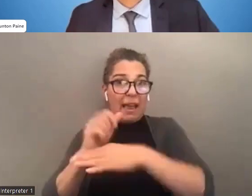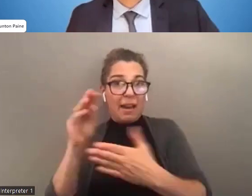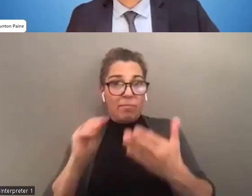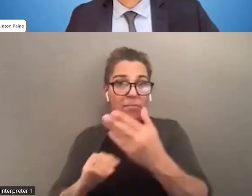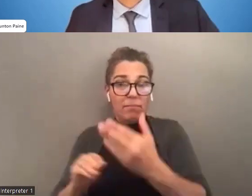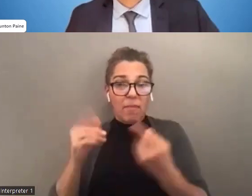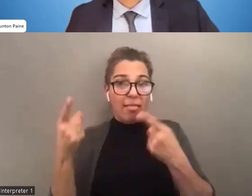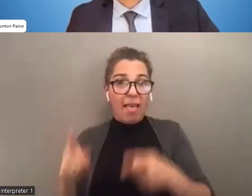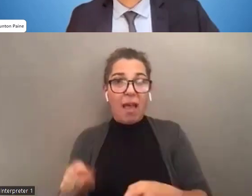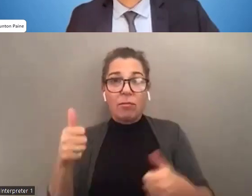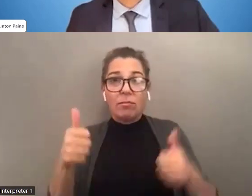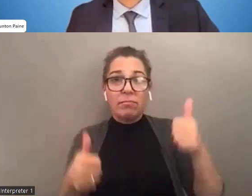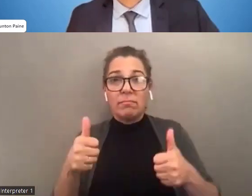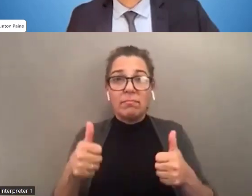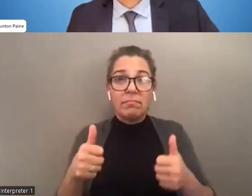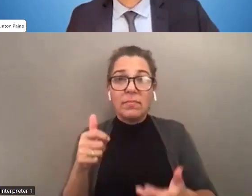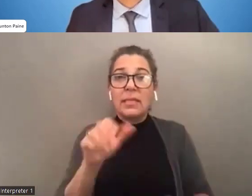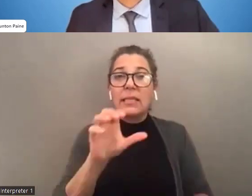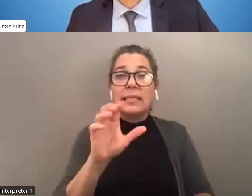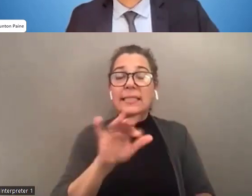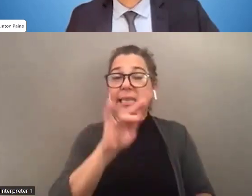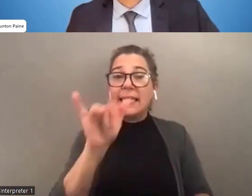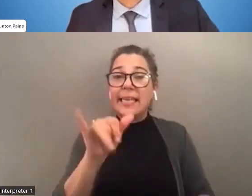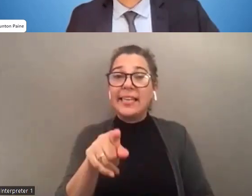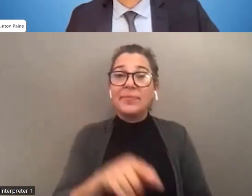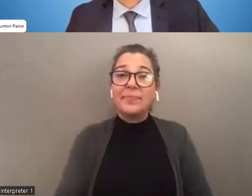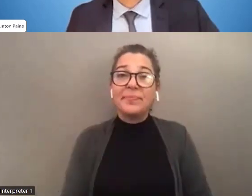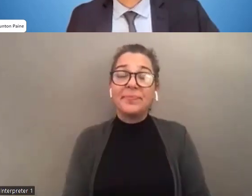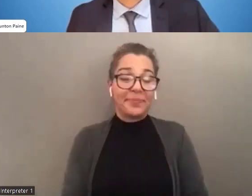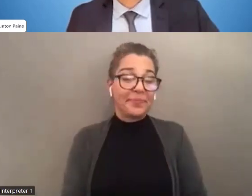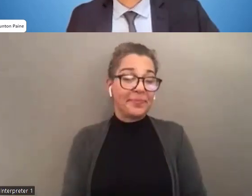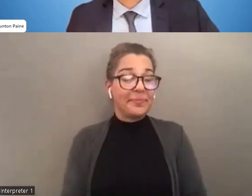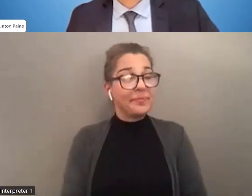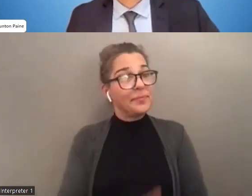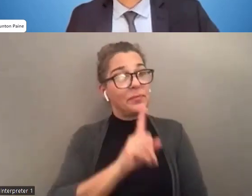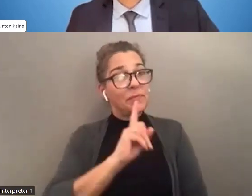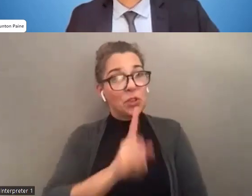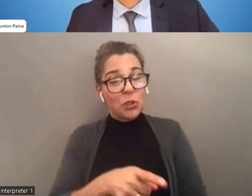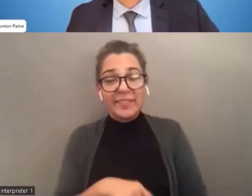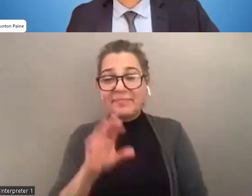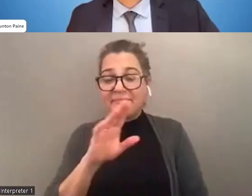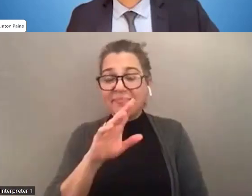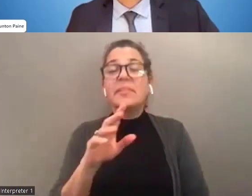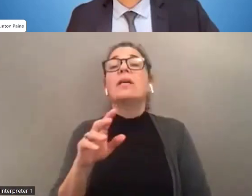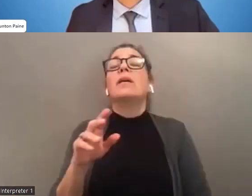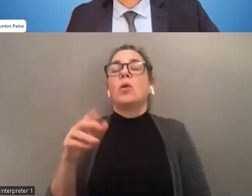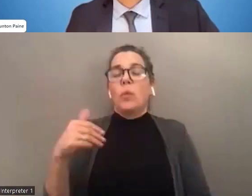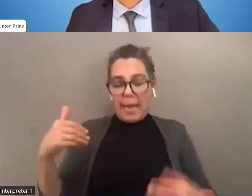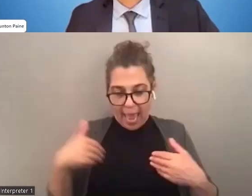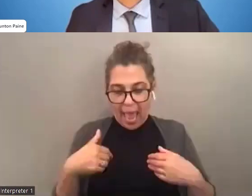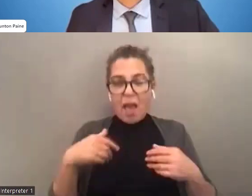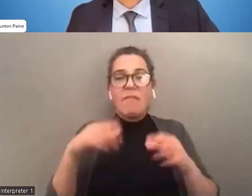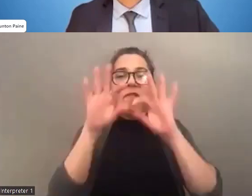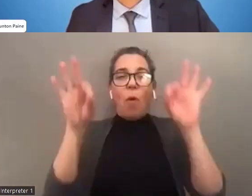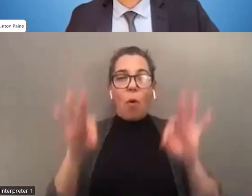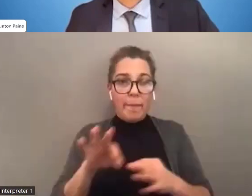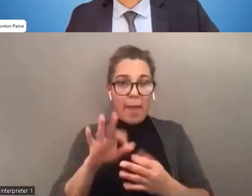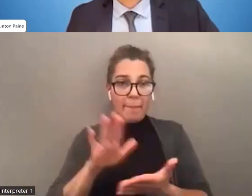Cindy, do you want to take this one? Cindy Danielson: Sure. And so we have, NIH has published a format page, which is an optional,